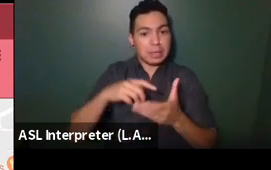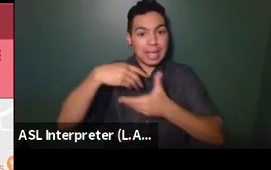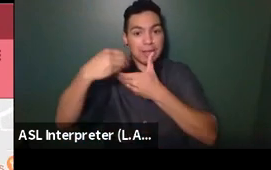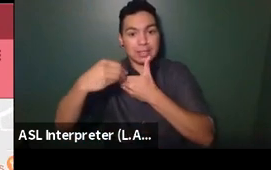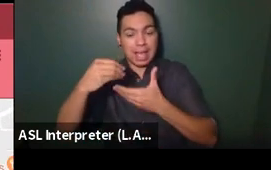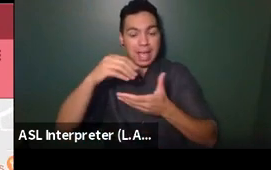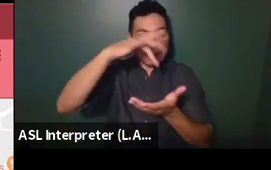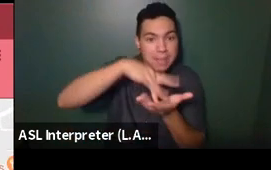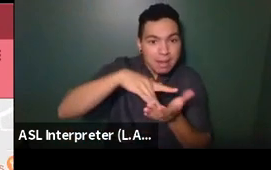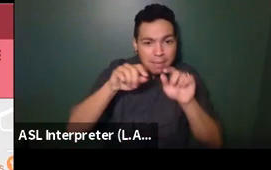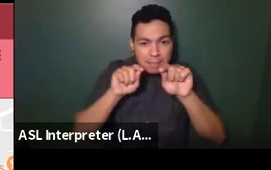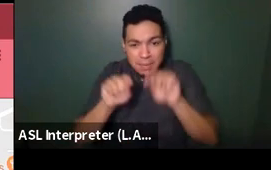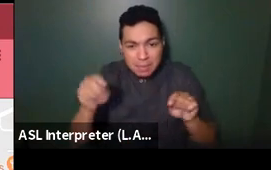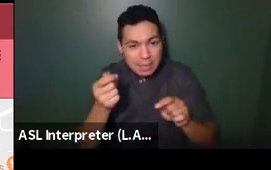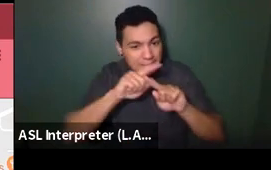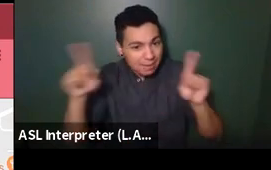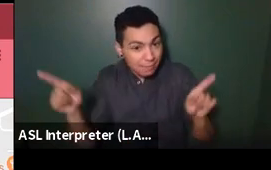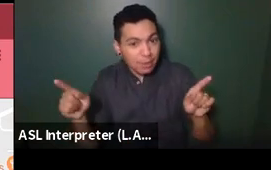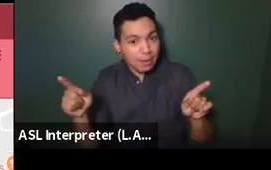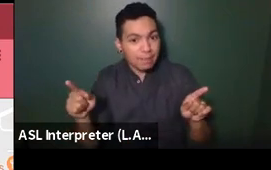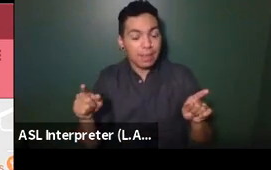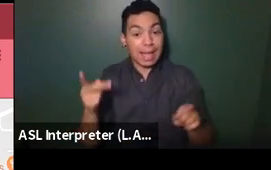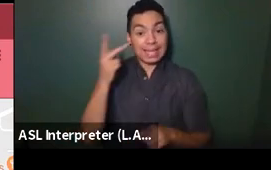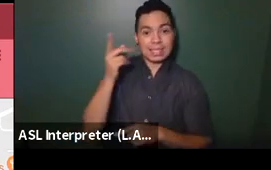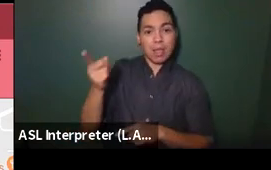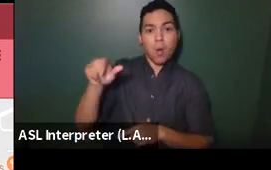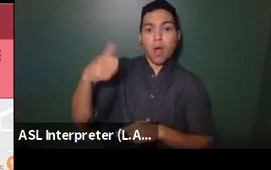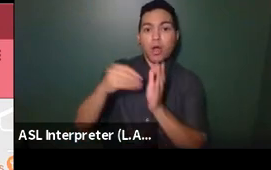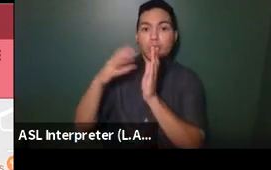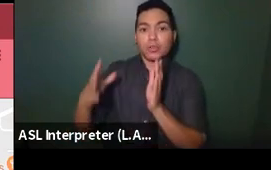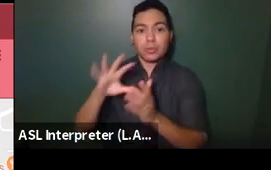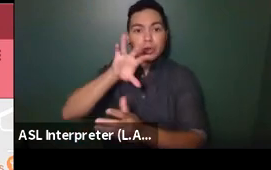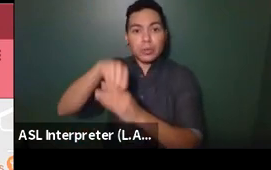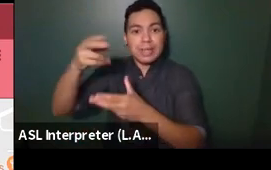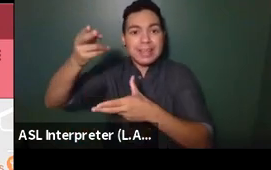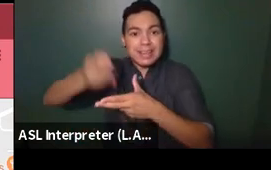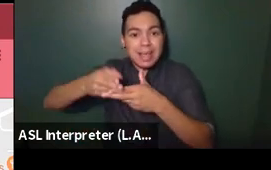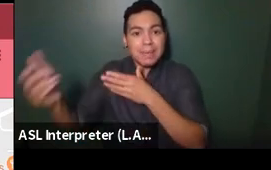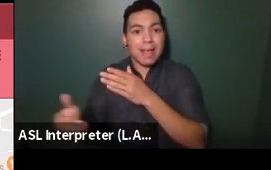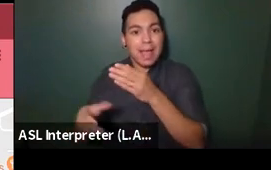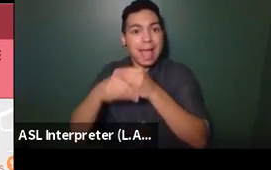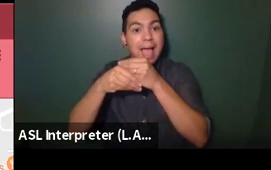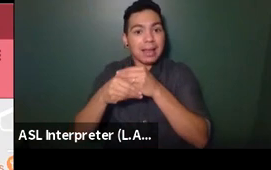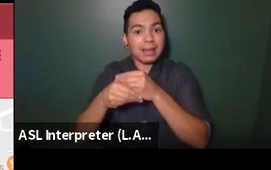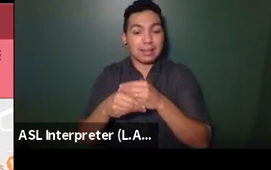Katherine Livick - ESD 112: And if I look at this one, I can see another student added this. He put his name in here. There's no way for me to know who added this